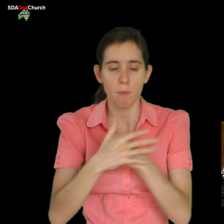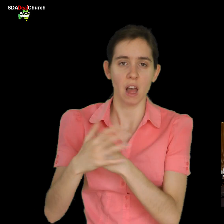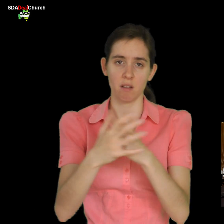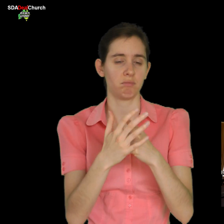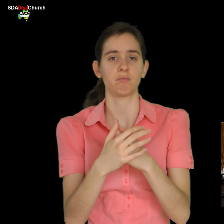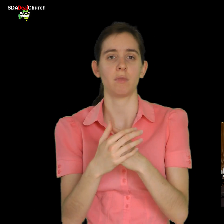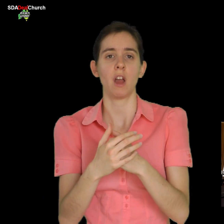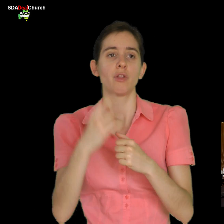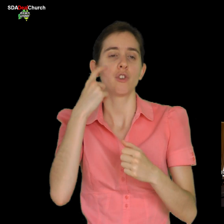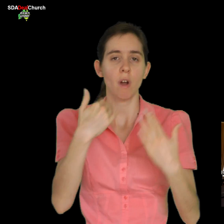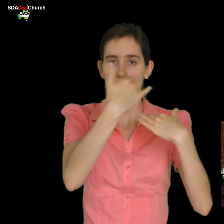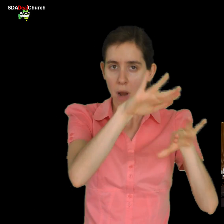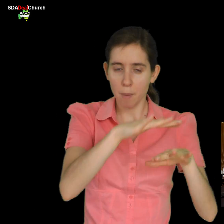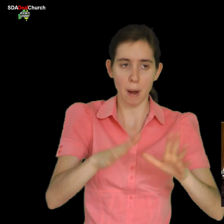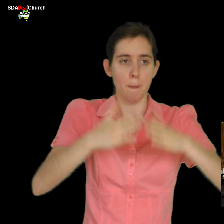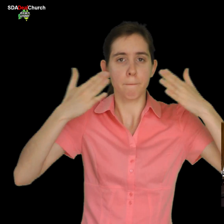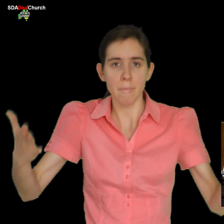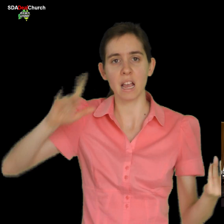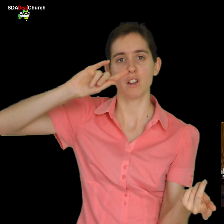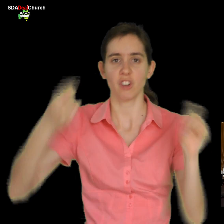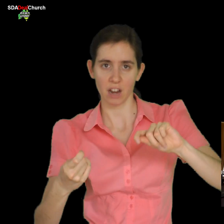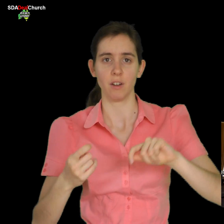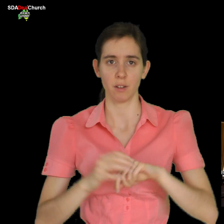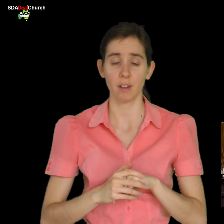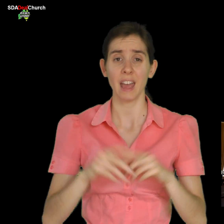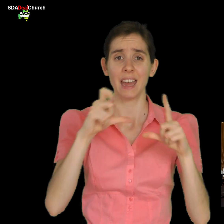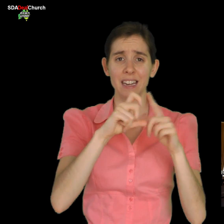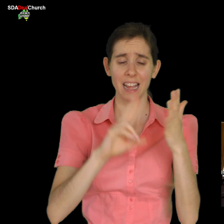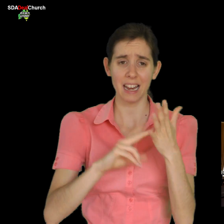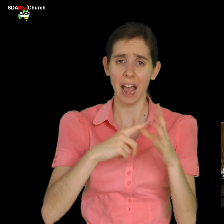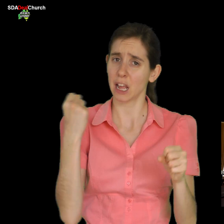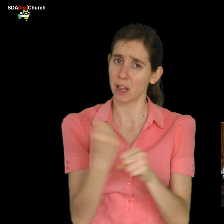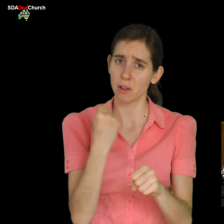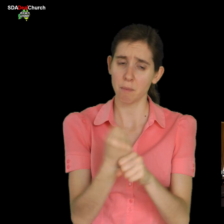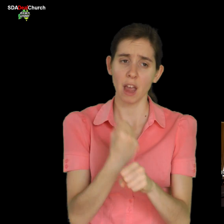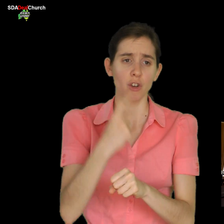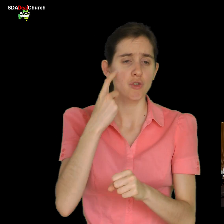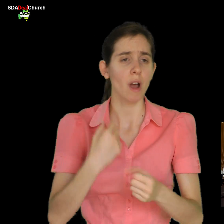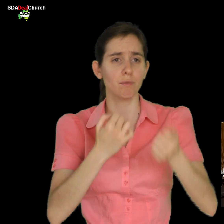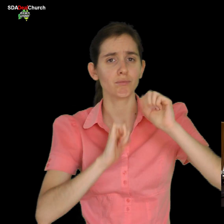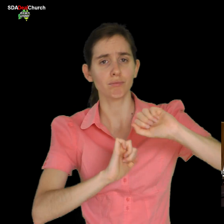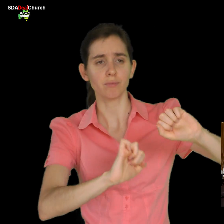mutations. DNA is actually designed to prevent the evolution of a new type of